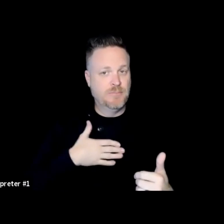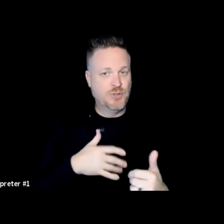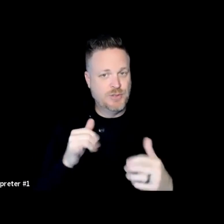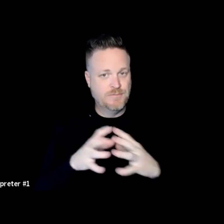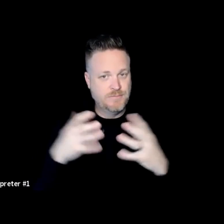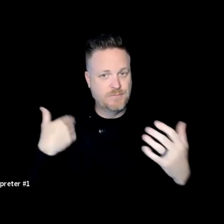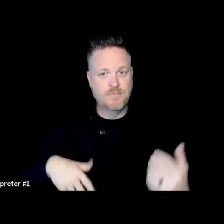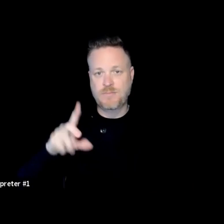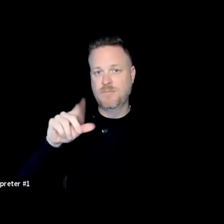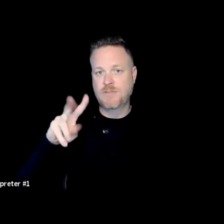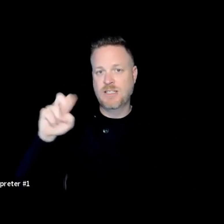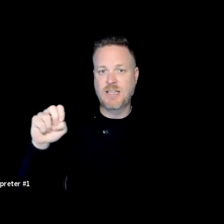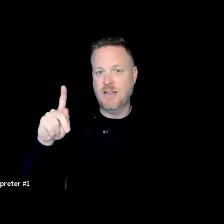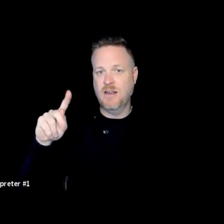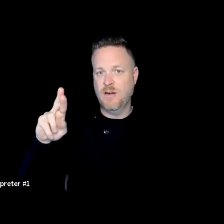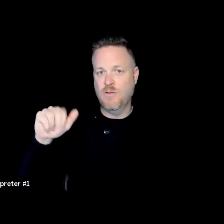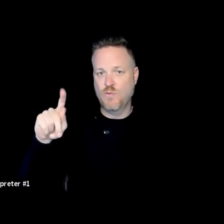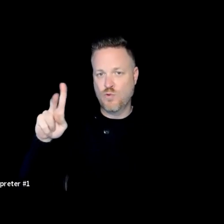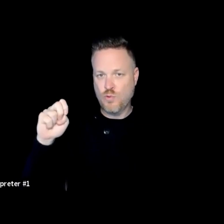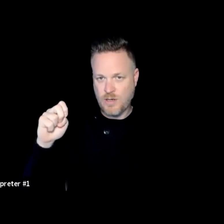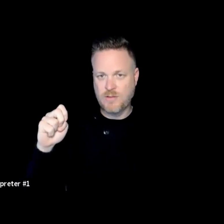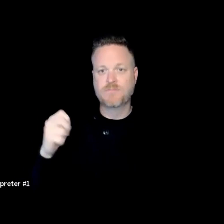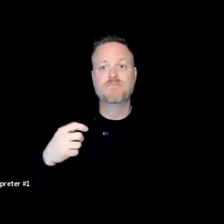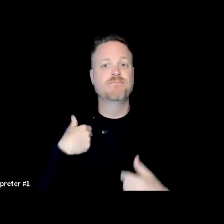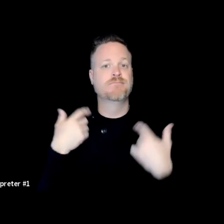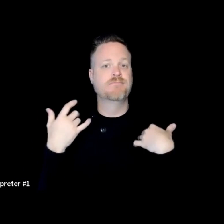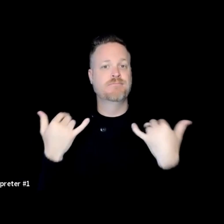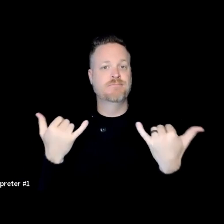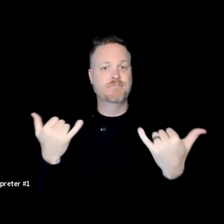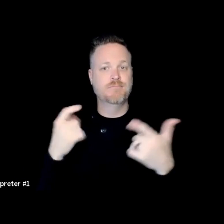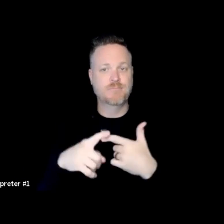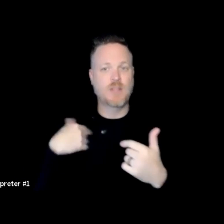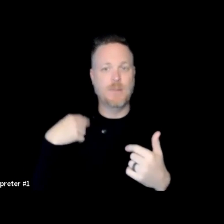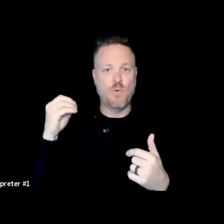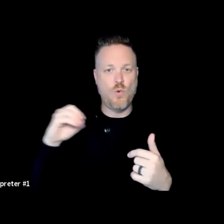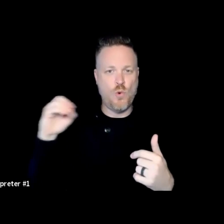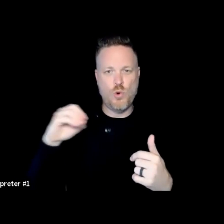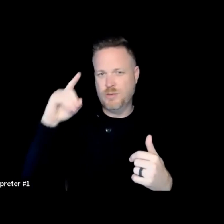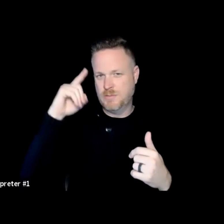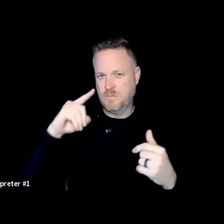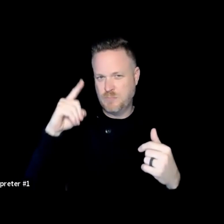name is Dave Kracke. I currently serve as Oregon's brain injury advocate coordinator.